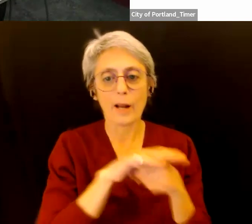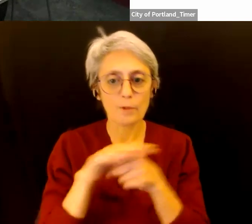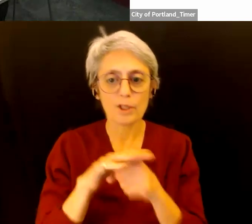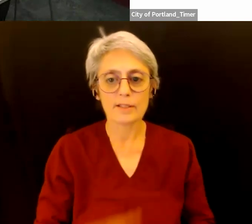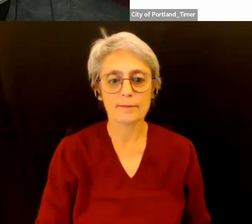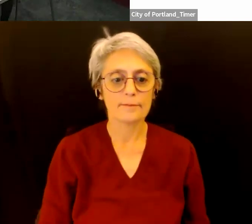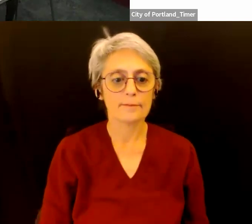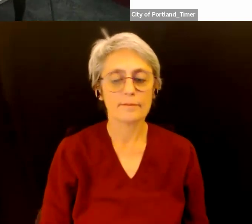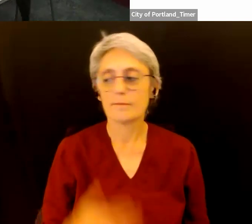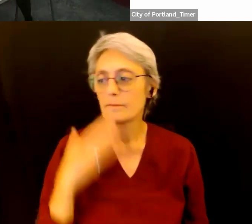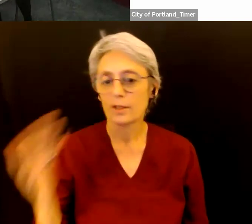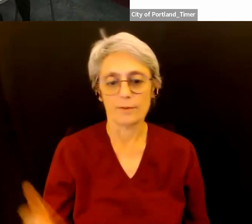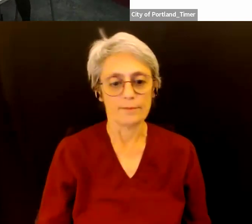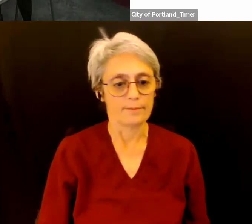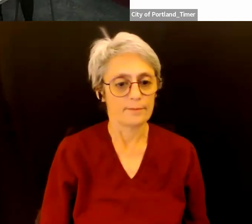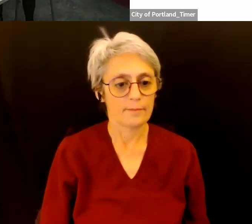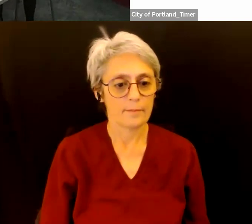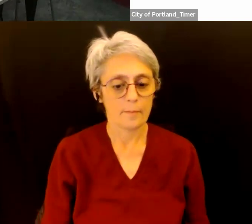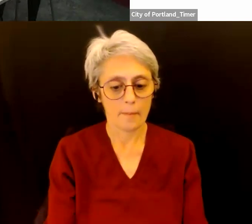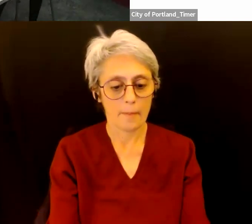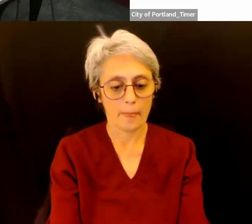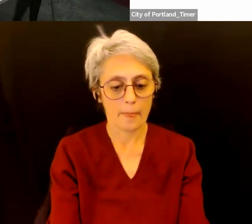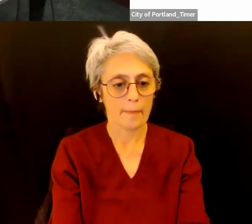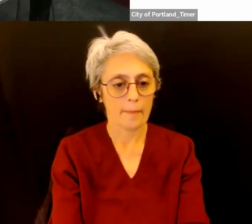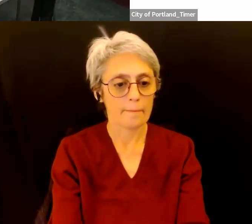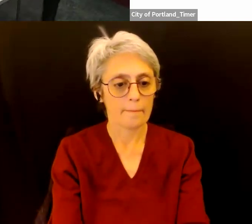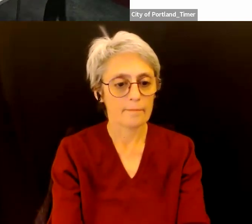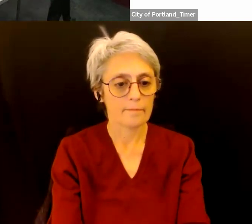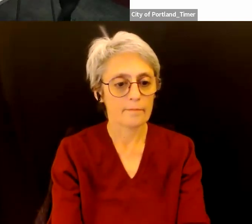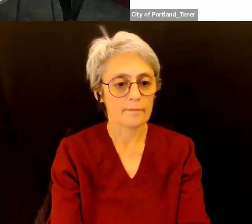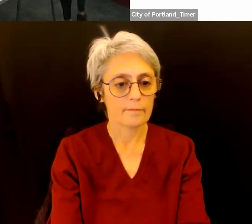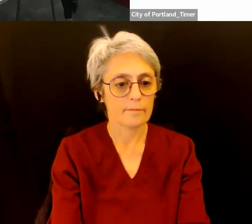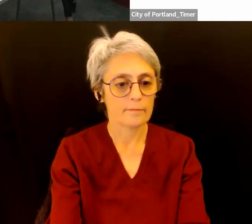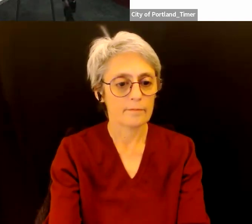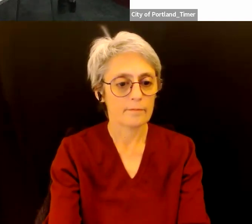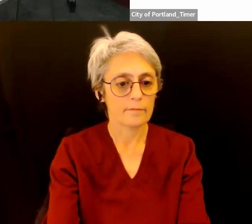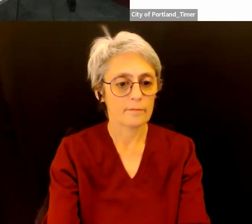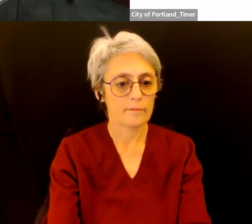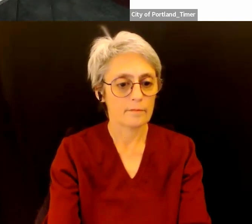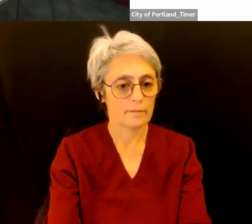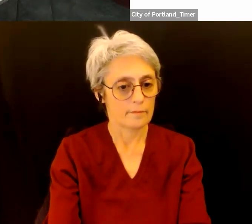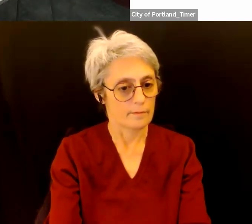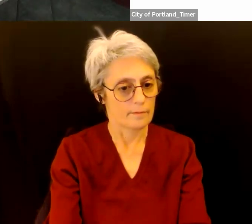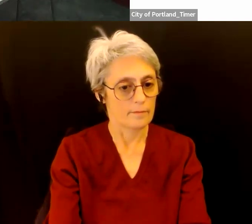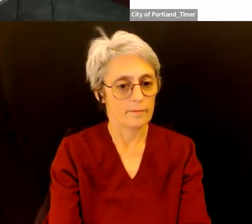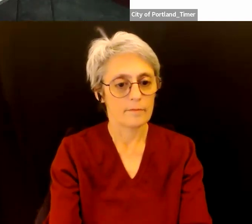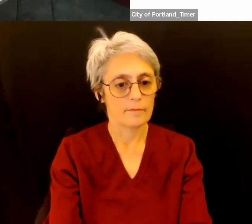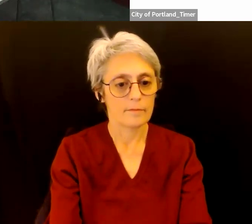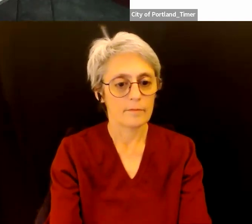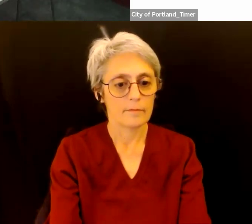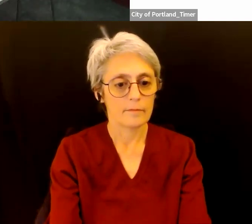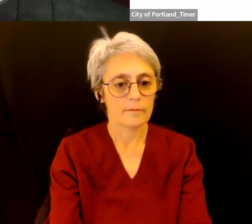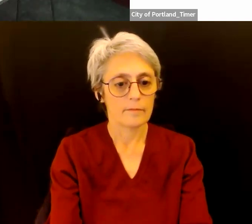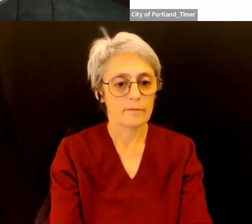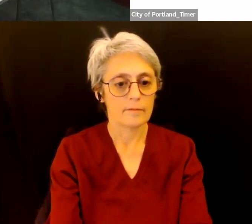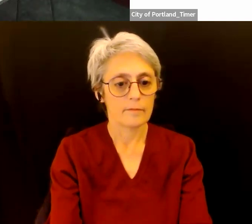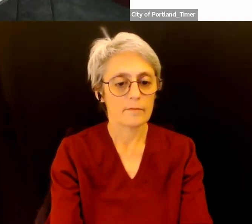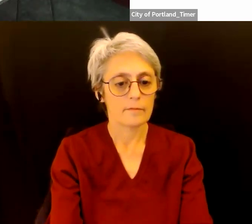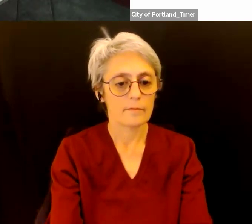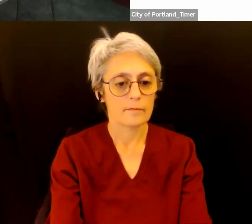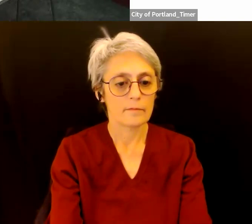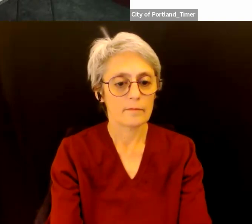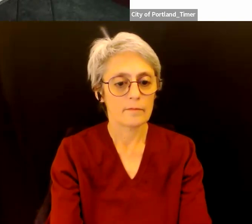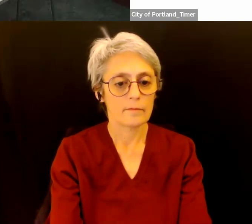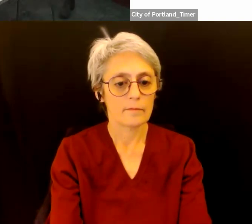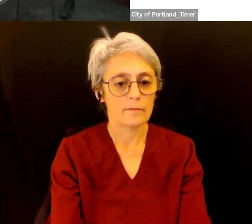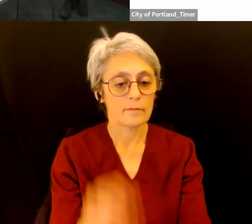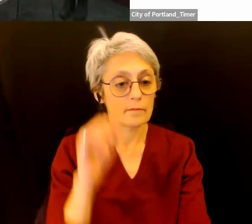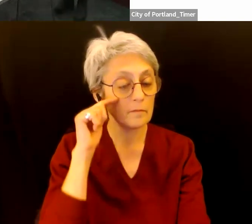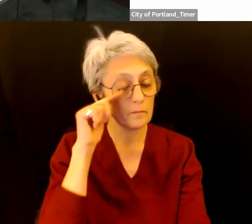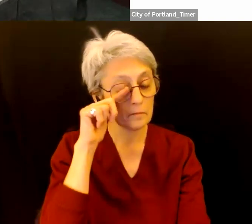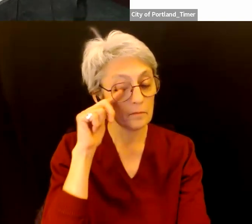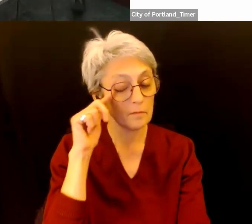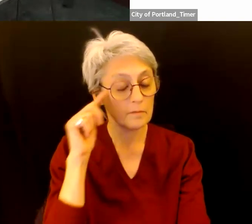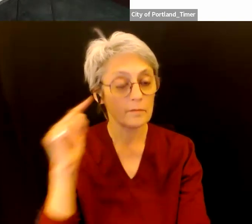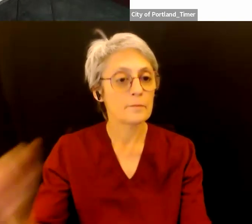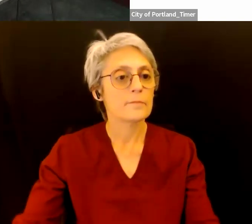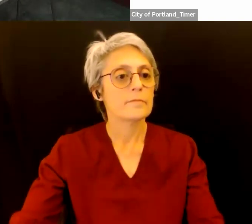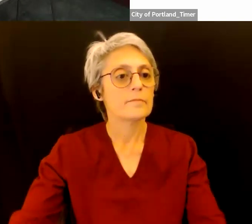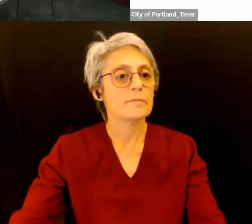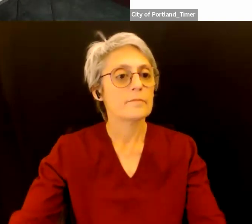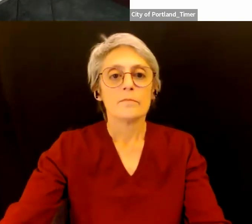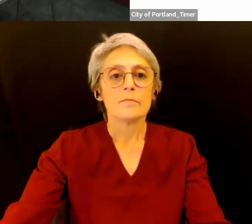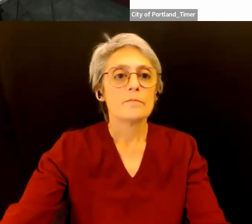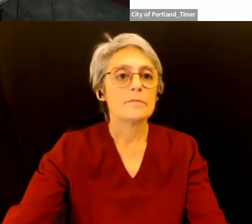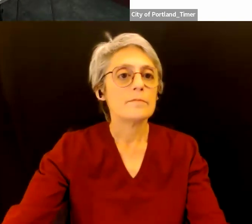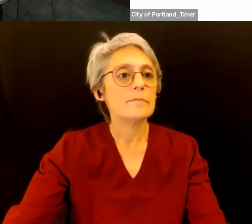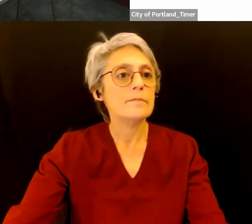Thank you. Thank you.